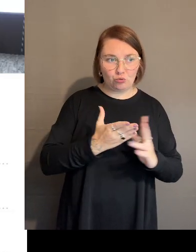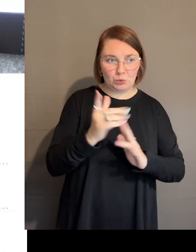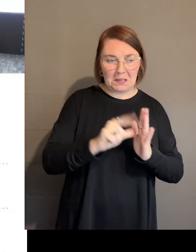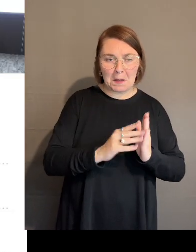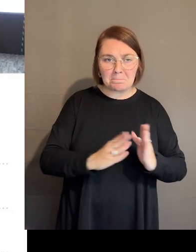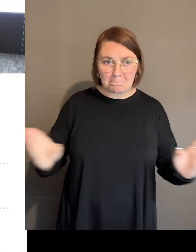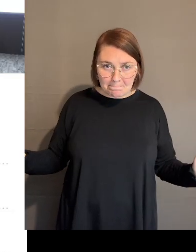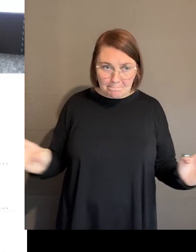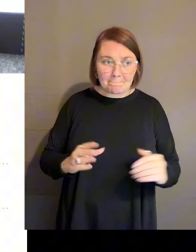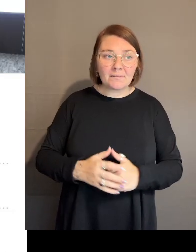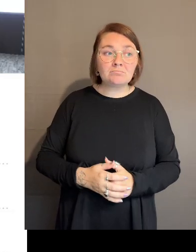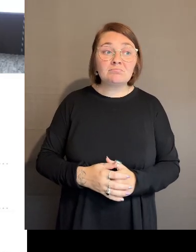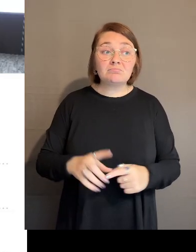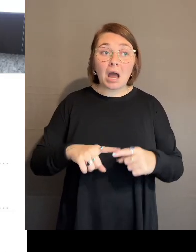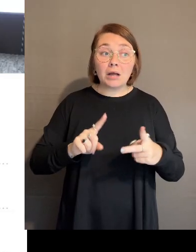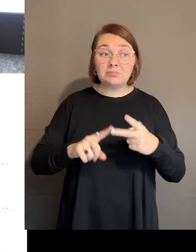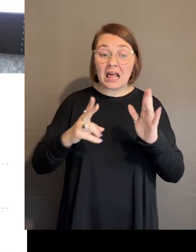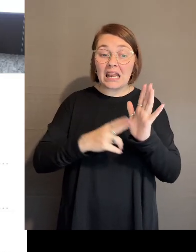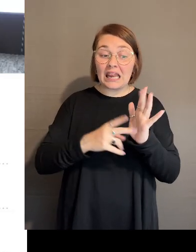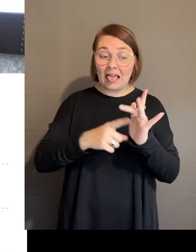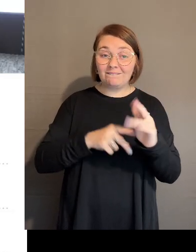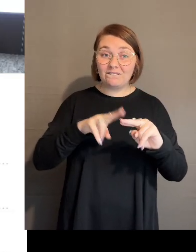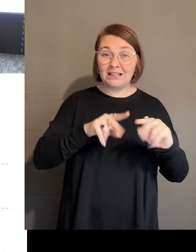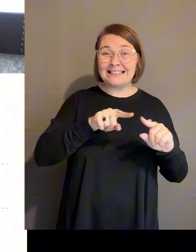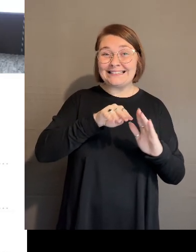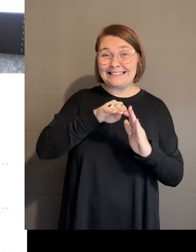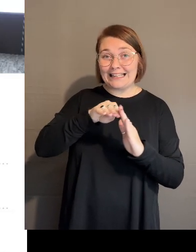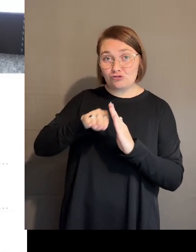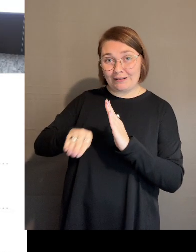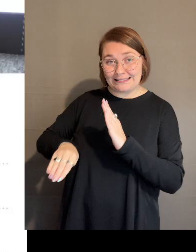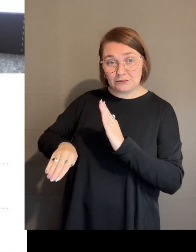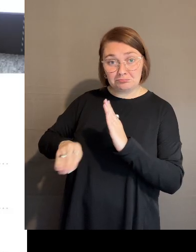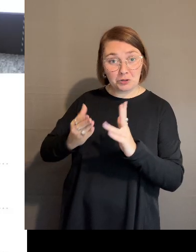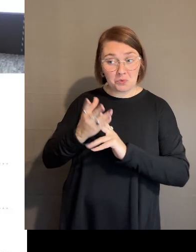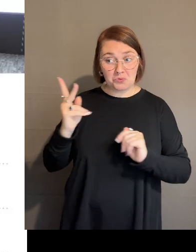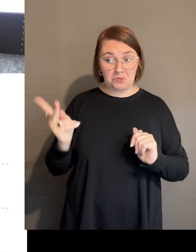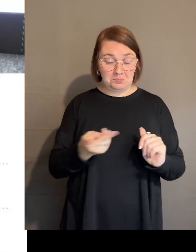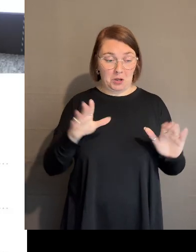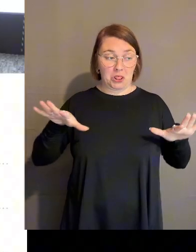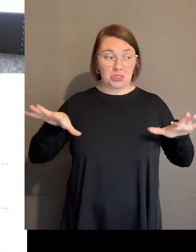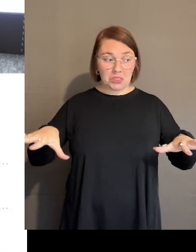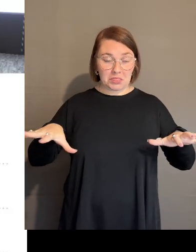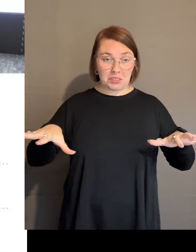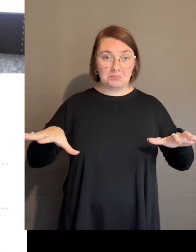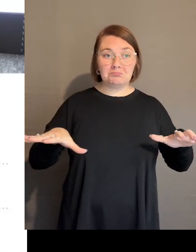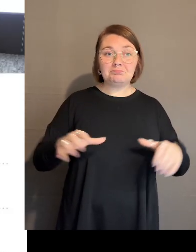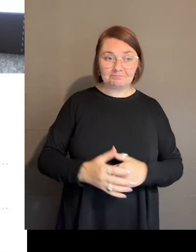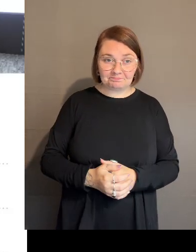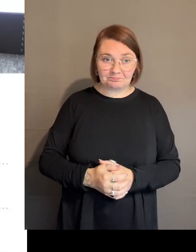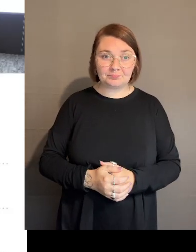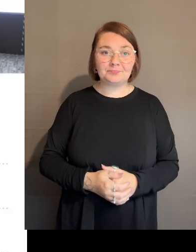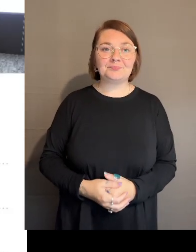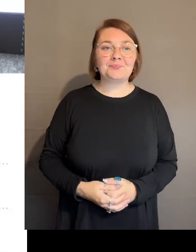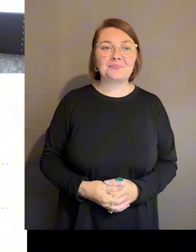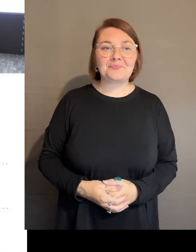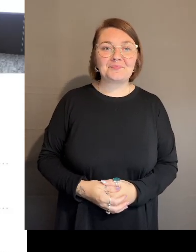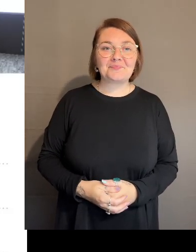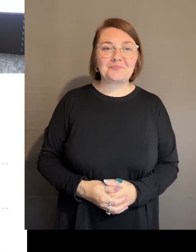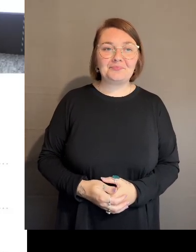And, the prevalence of NEOF decreased over time for both groups, given the non-overlapping 95% confidence intervals.